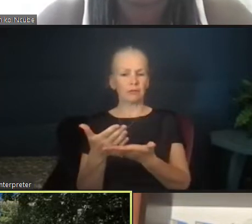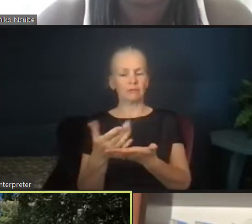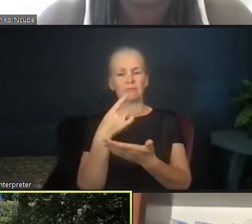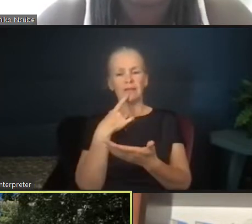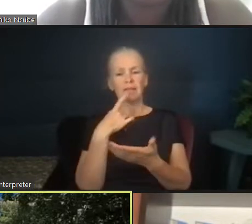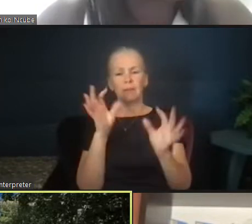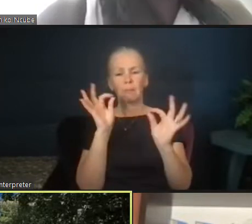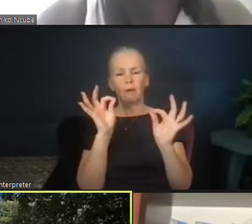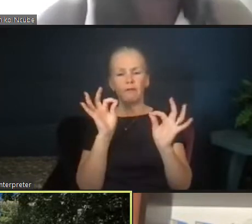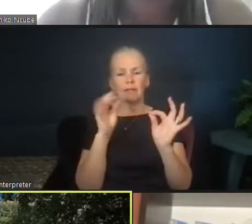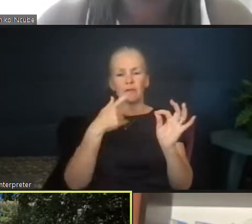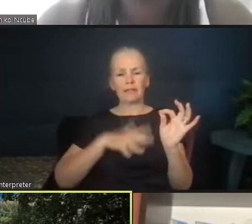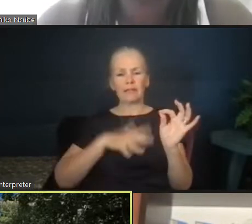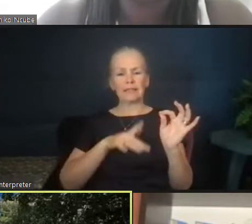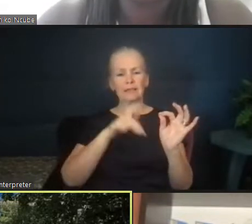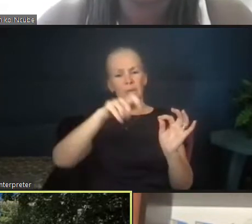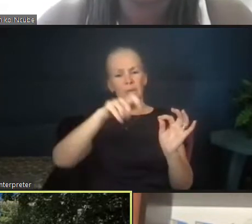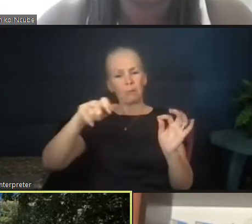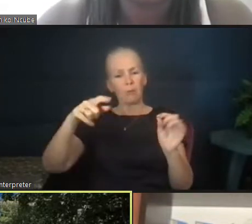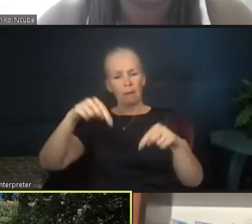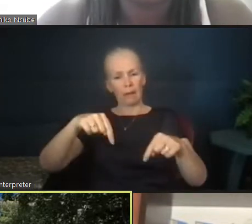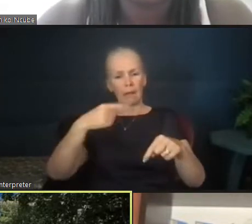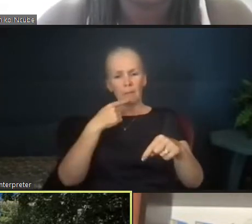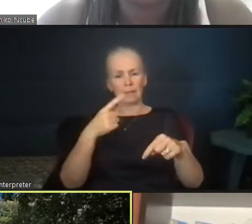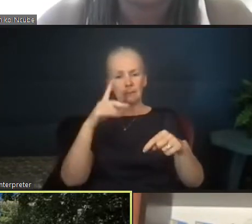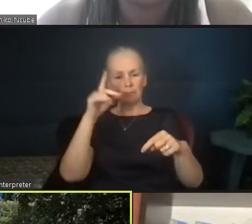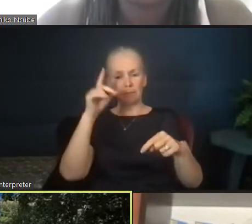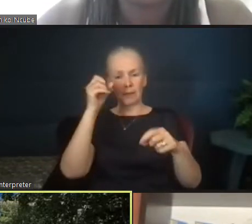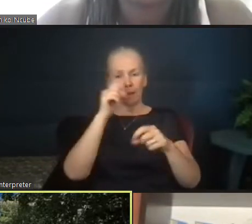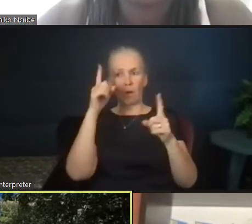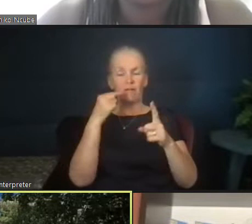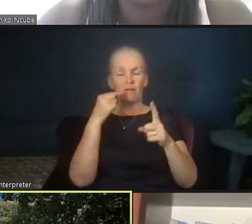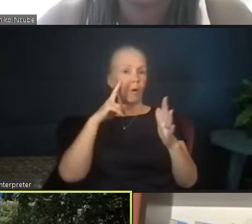purely to the needs of those present. Please keep this in mind when watching. Thank you.